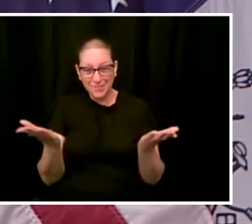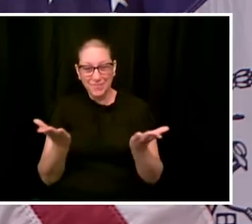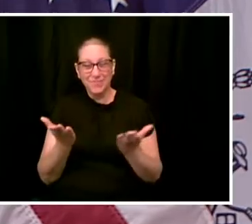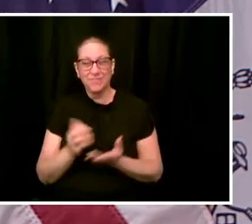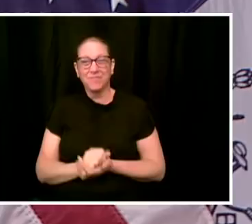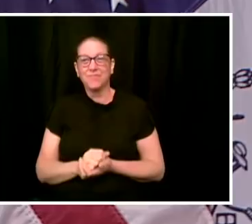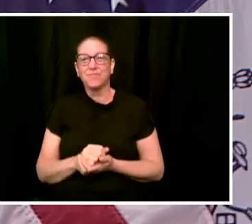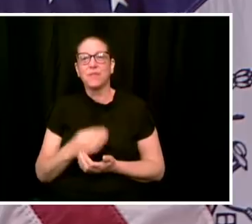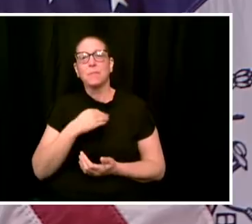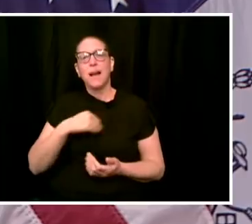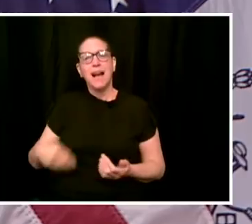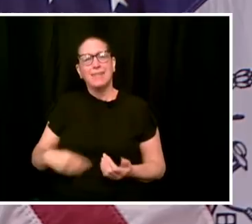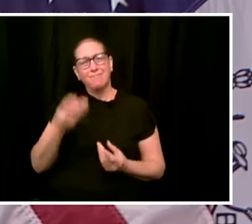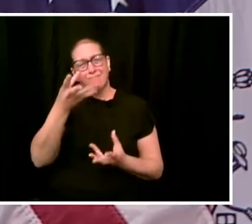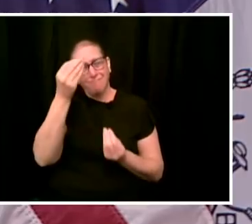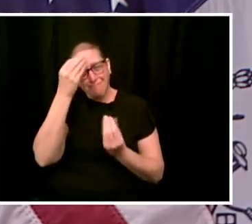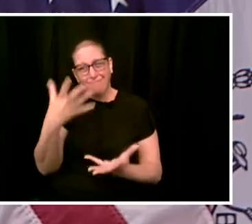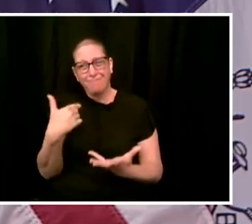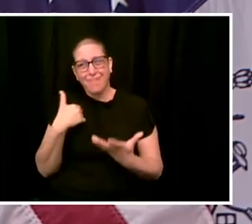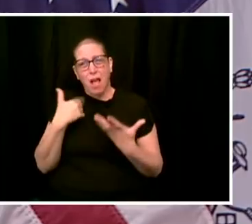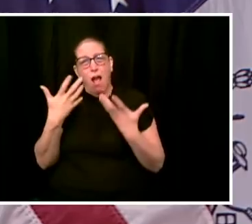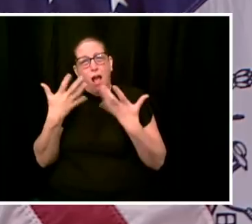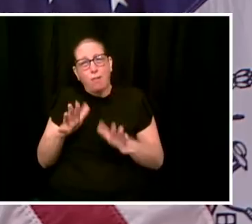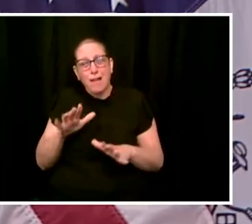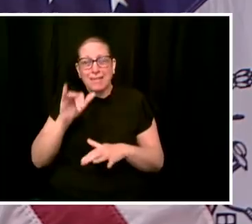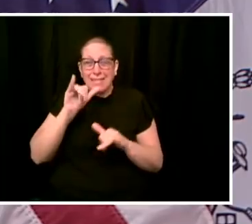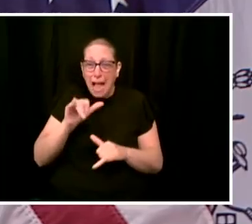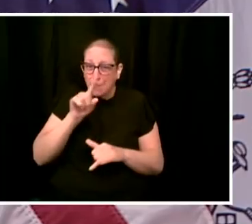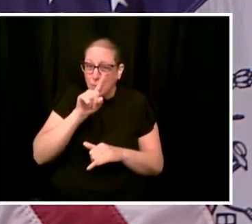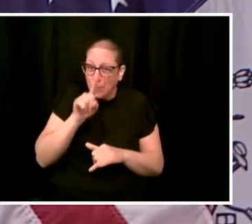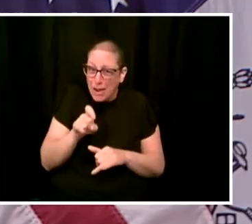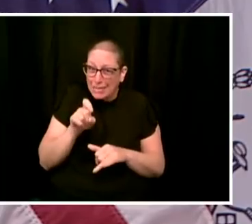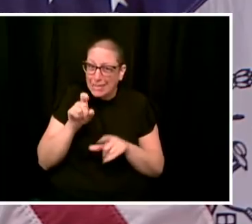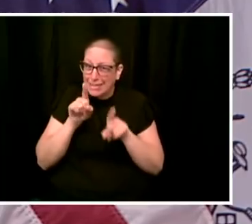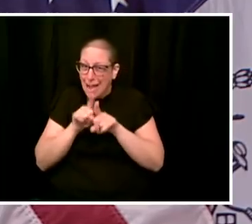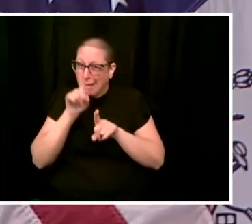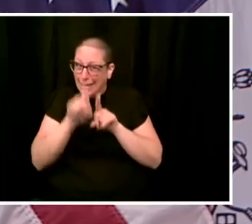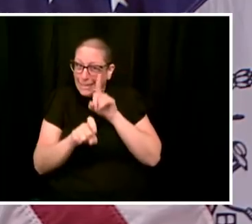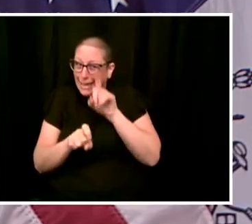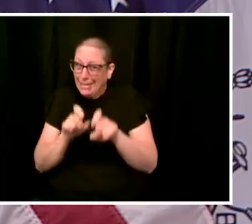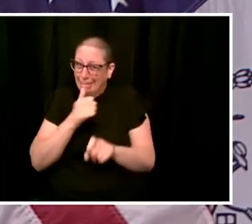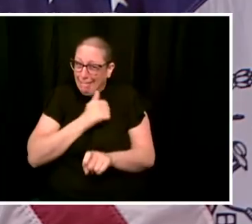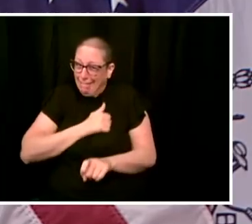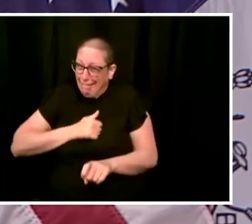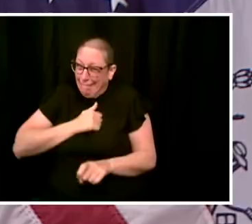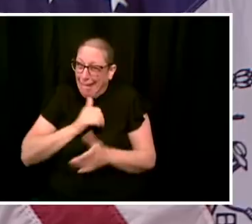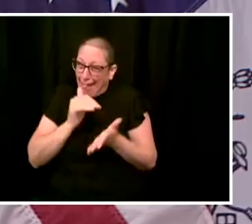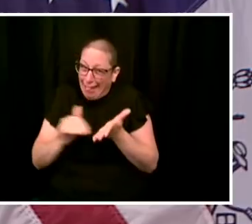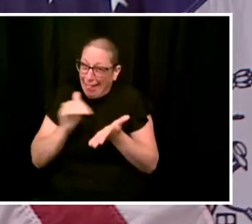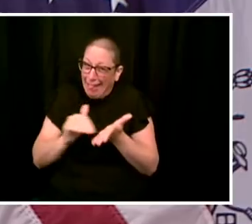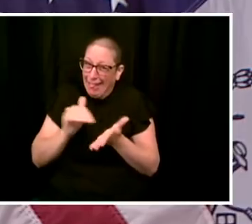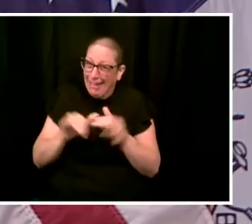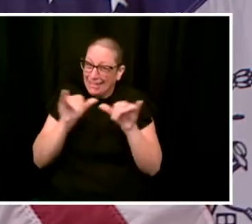EY. YOUR DE BLASIO, I HAVE ASKED V AESIRON OF THIS QUESTION